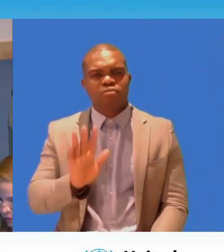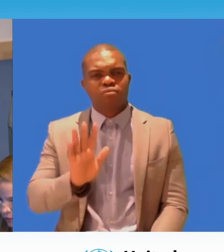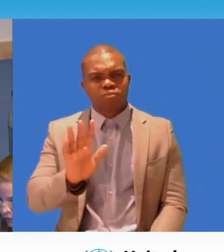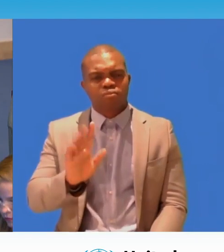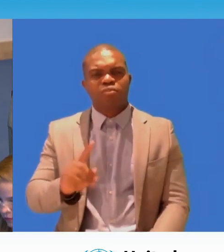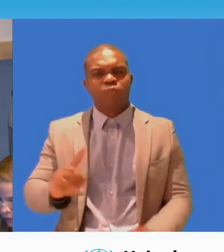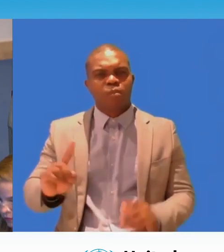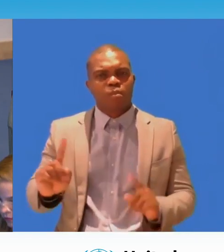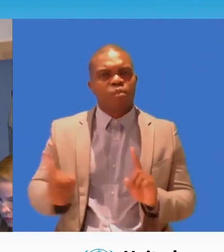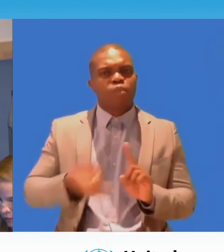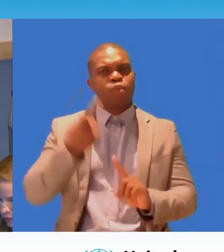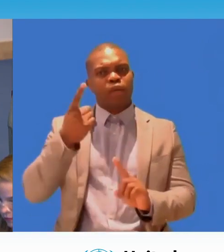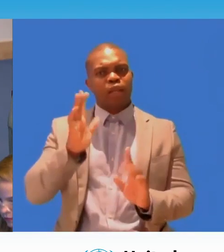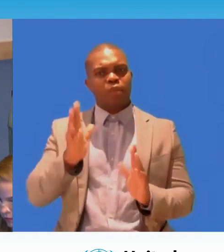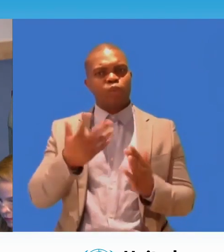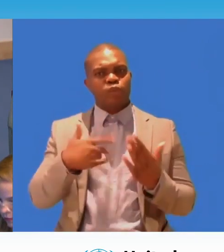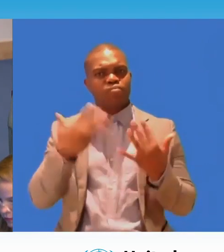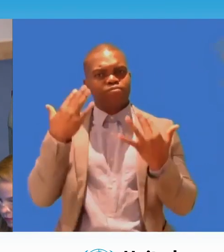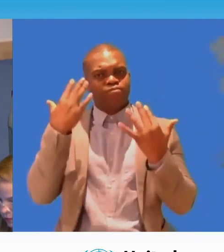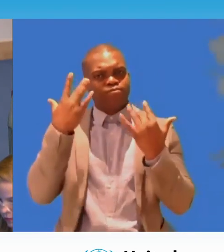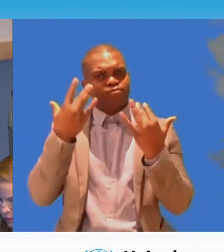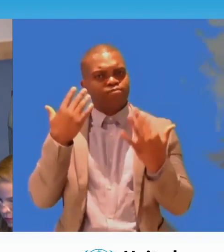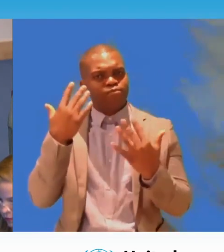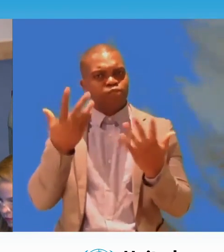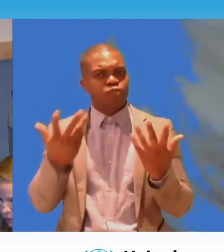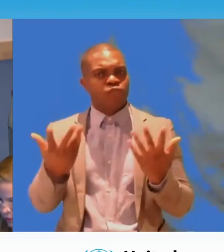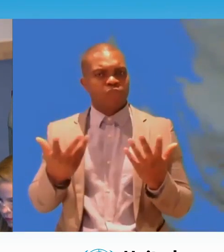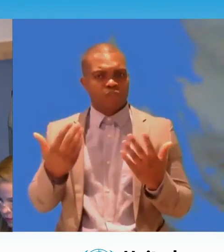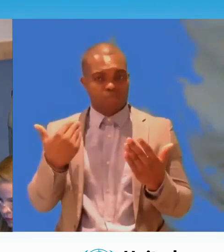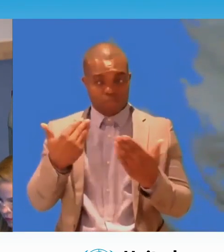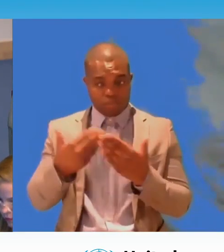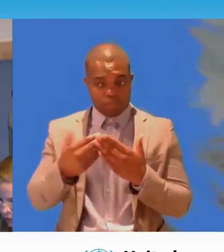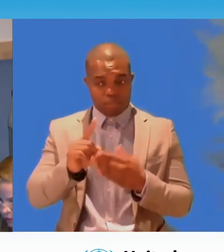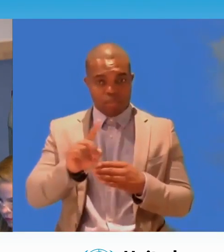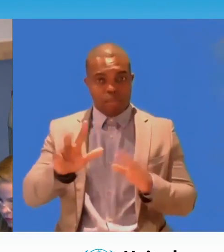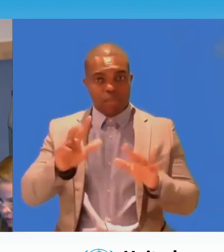kind of representation uh that we have in government and other institutions including